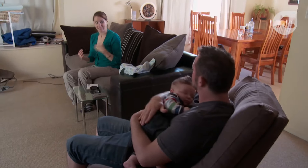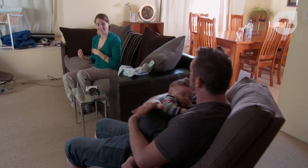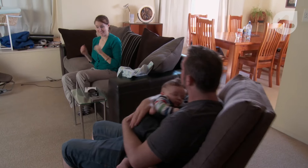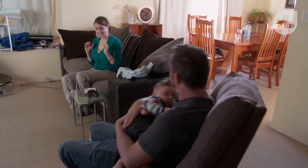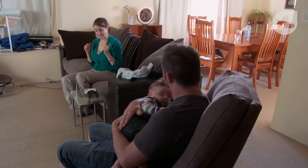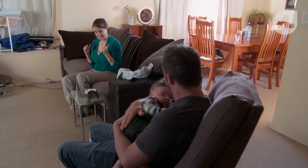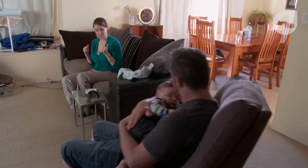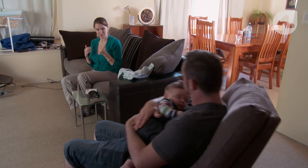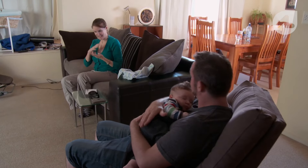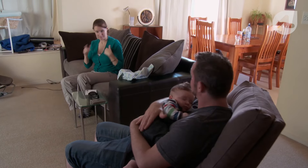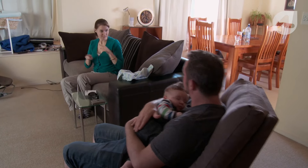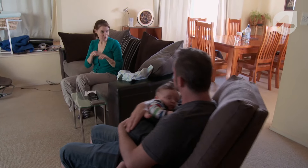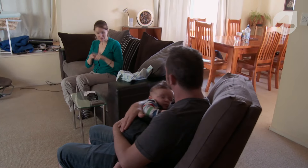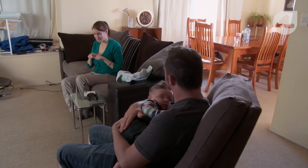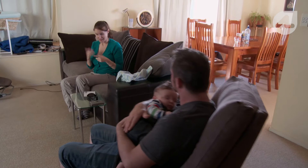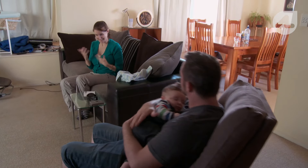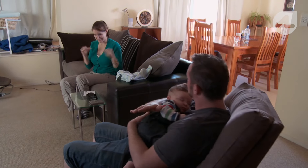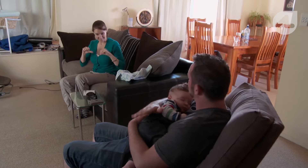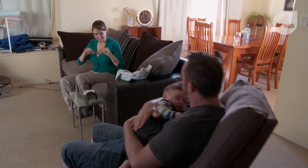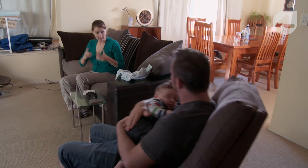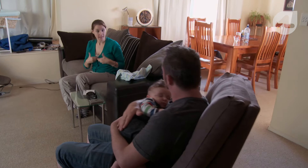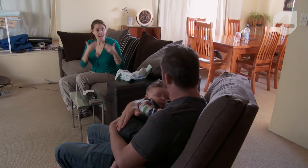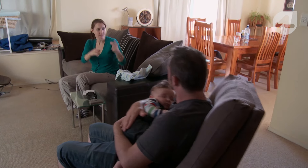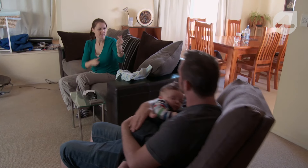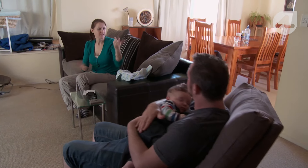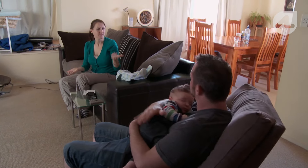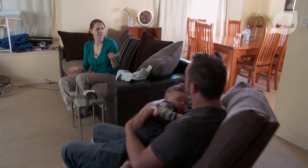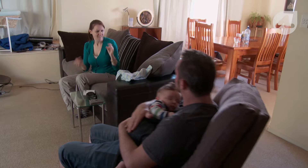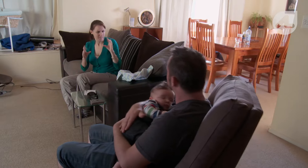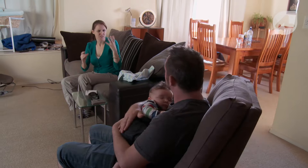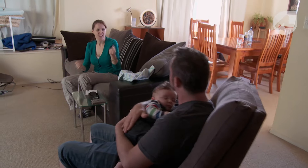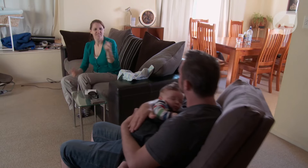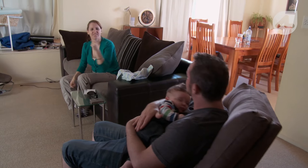Oh, so I couldn't do it - I tried and tired and tried... give him to you for five minutes and he's asleep!